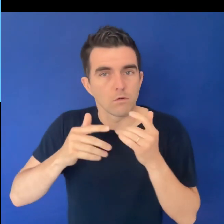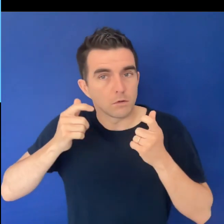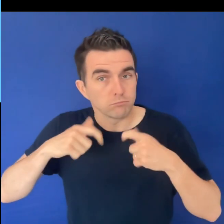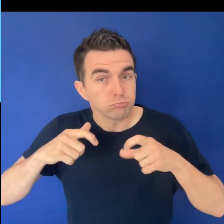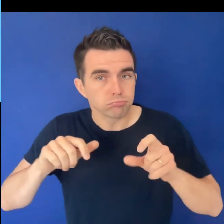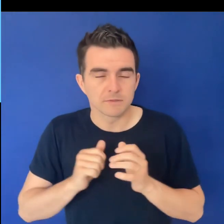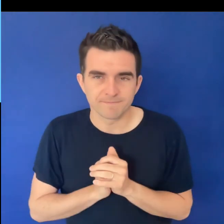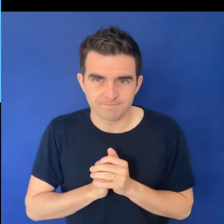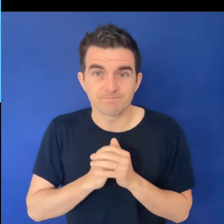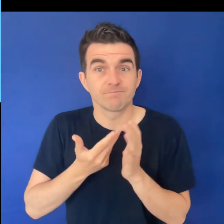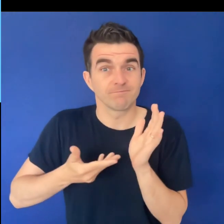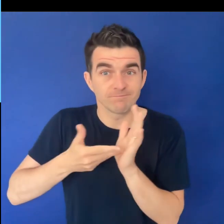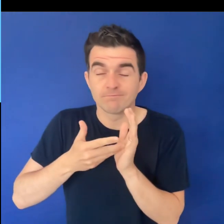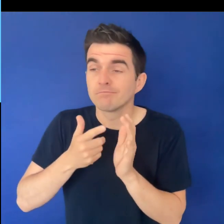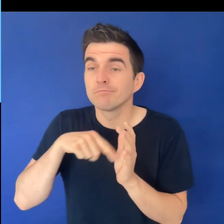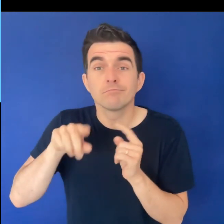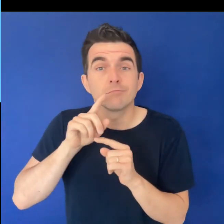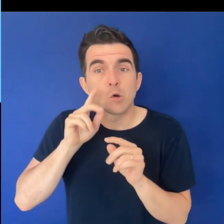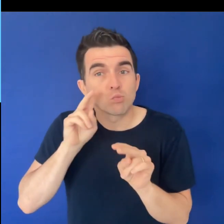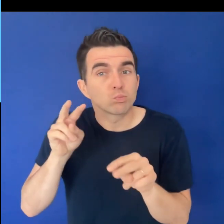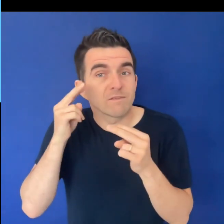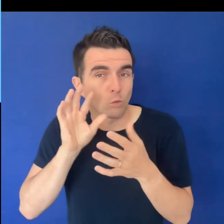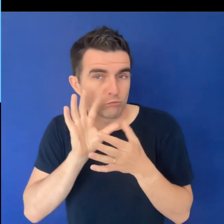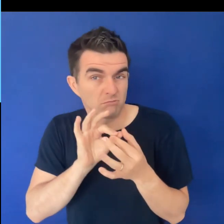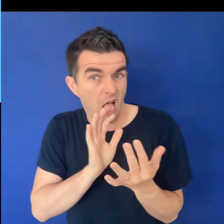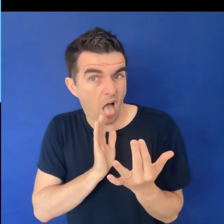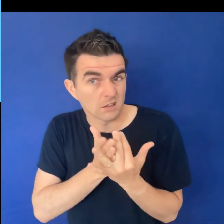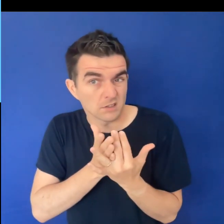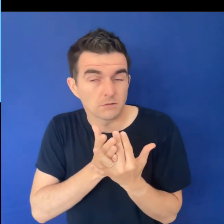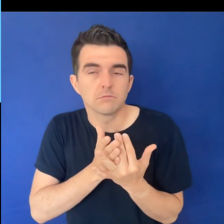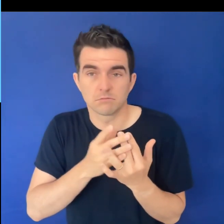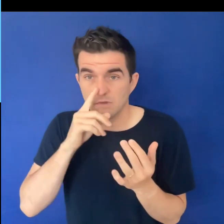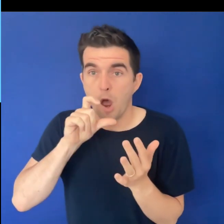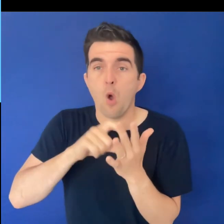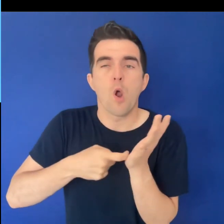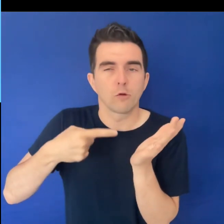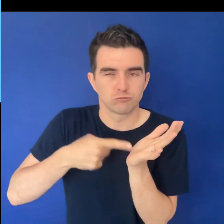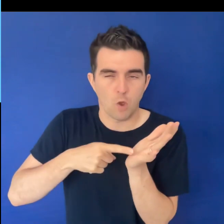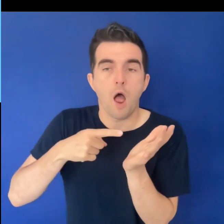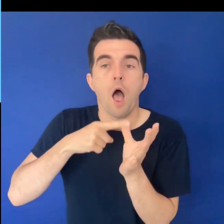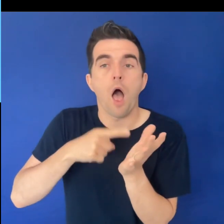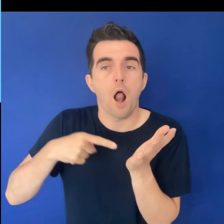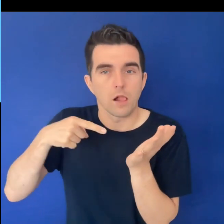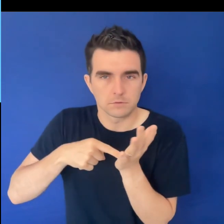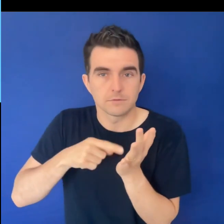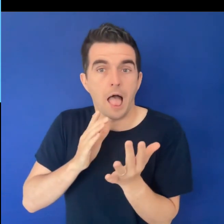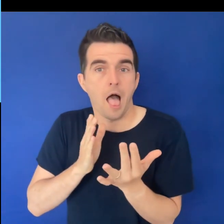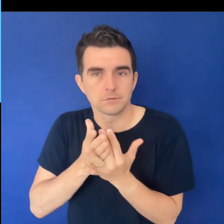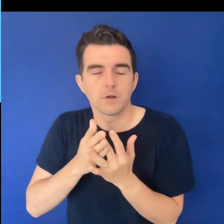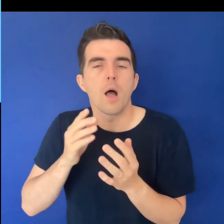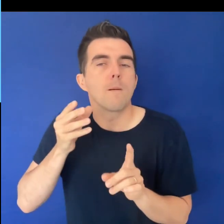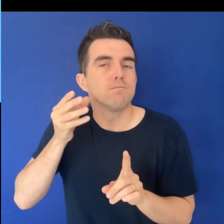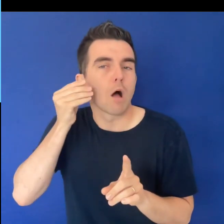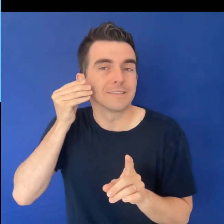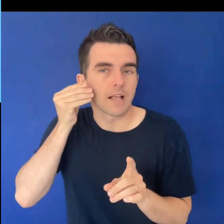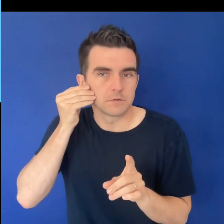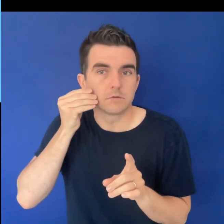alongside accessibility reviews, and the Ctrl, Alt, Access podcast. Now without any further introduction, let’s jump into the games.